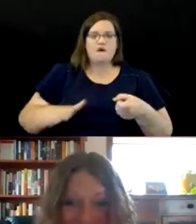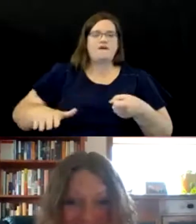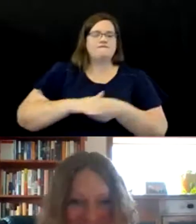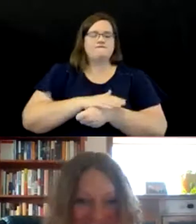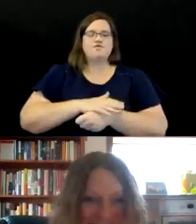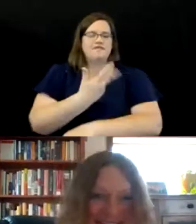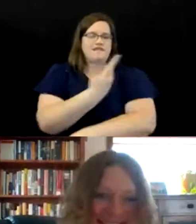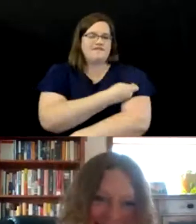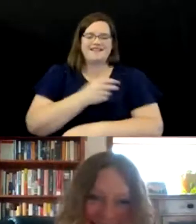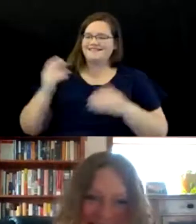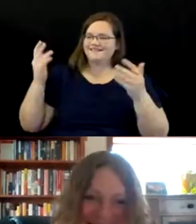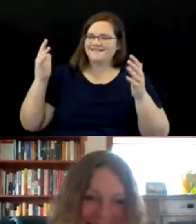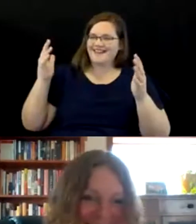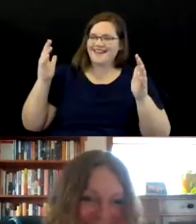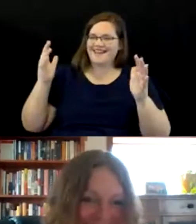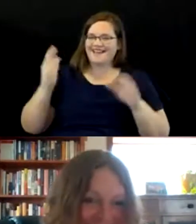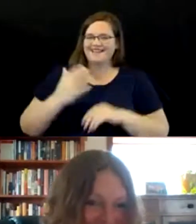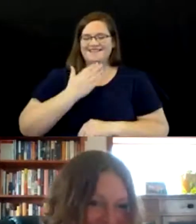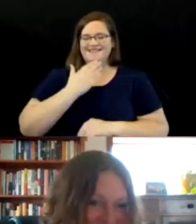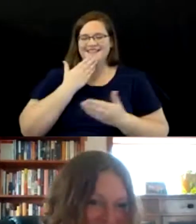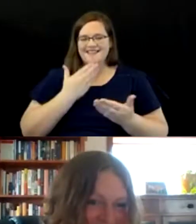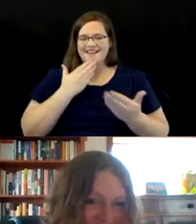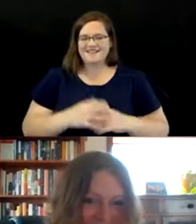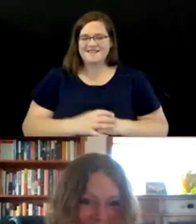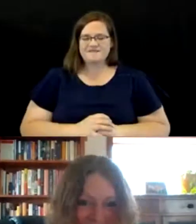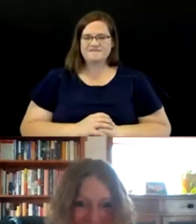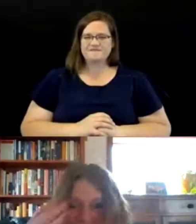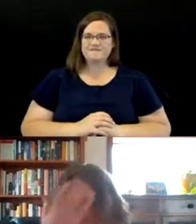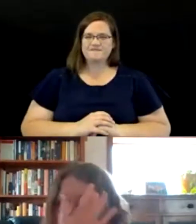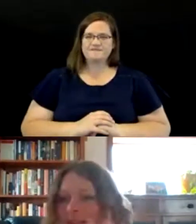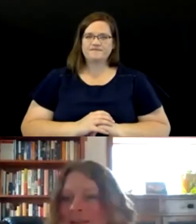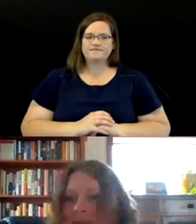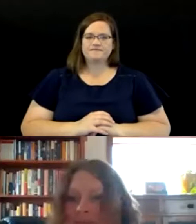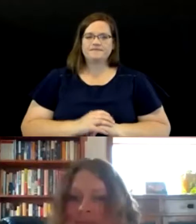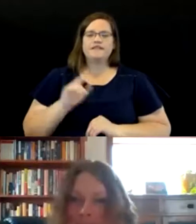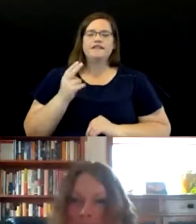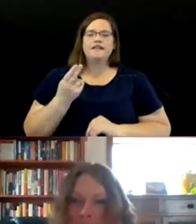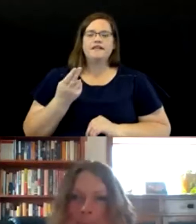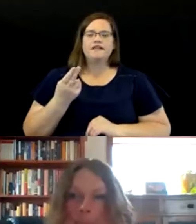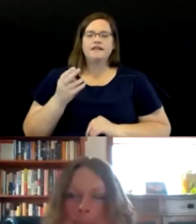Monica: Yay! That's great. Thanks. Sarah: That's great. Helena, I know you also have a question.